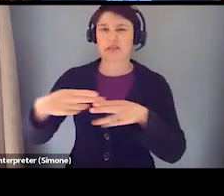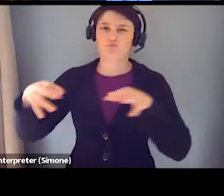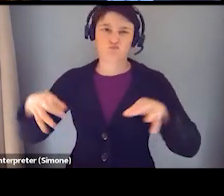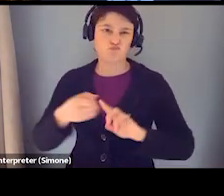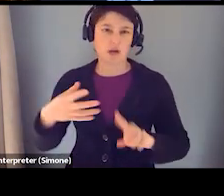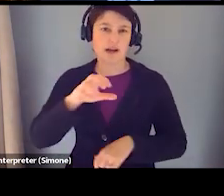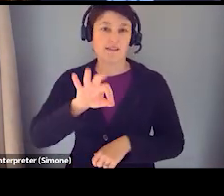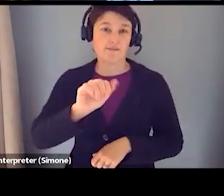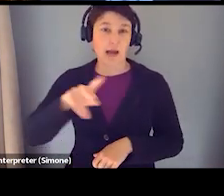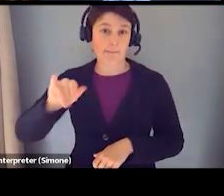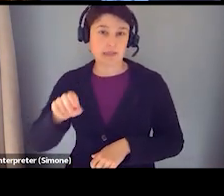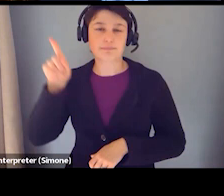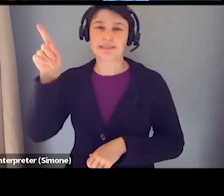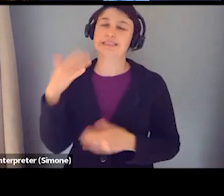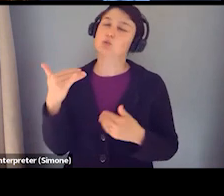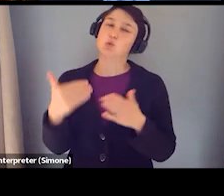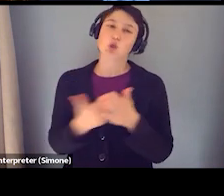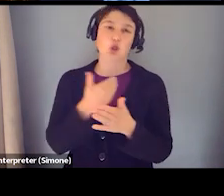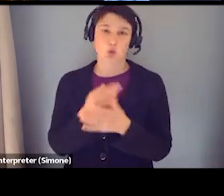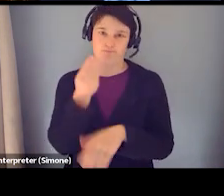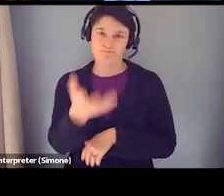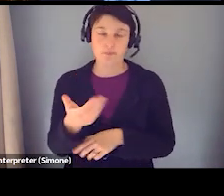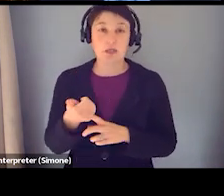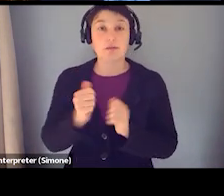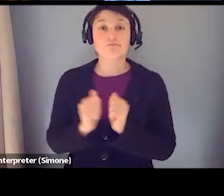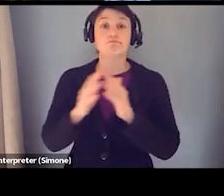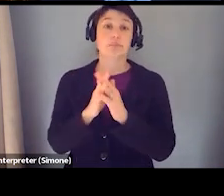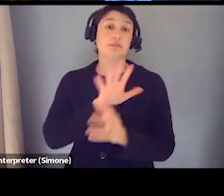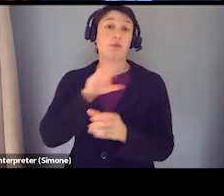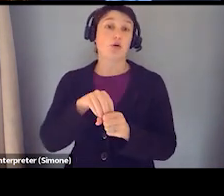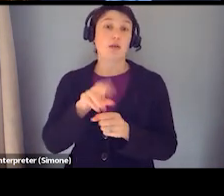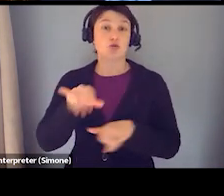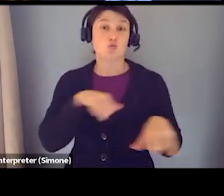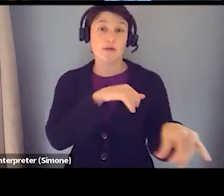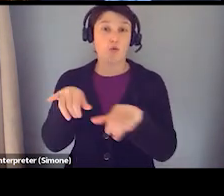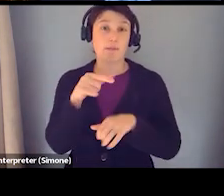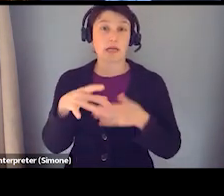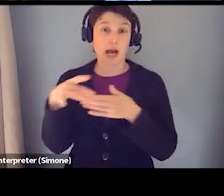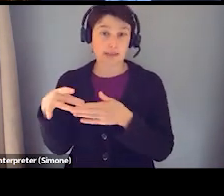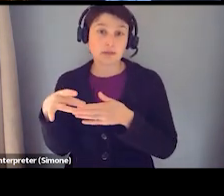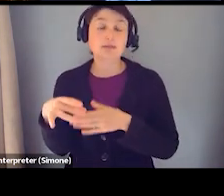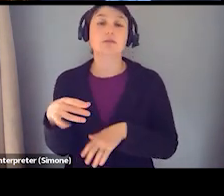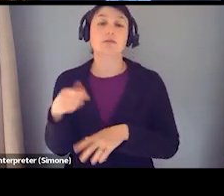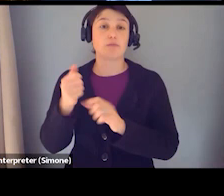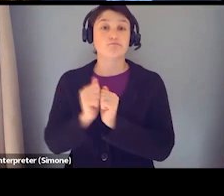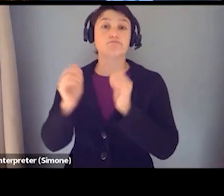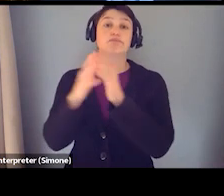It came in as part of the Uniform Guidance that was put into effect in August of 2020.